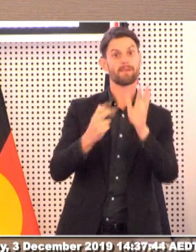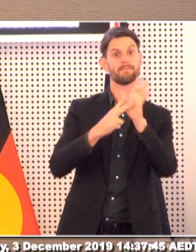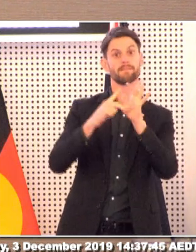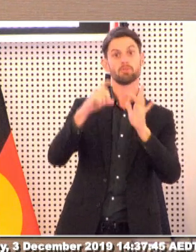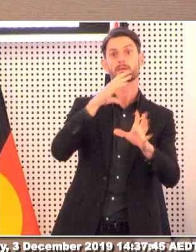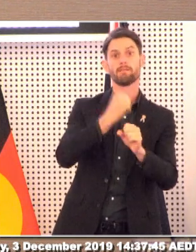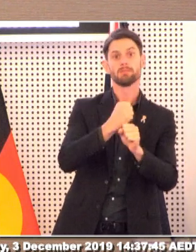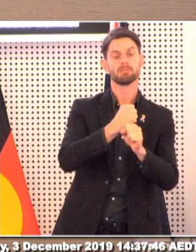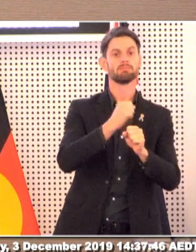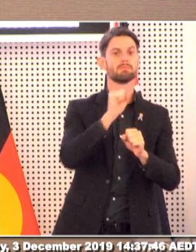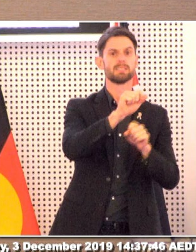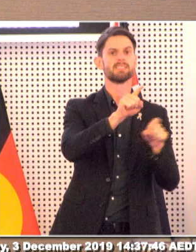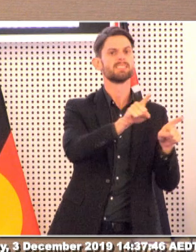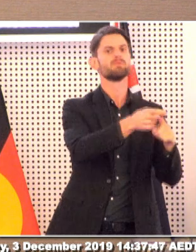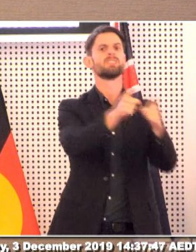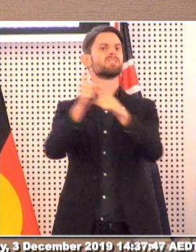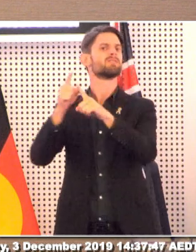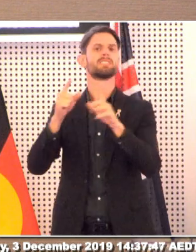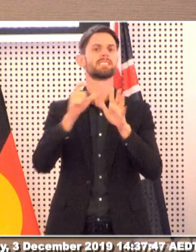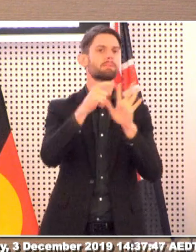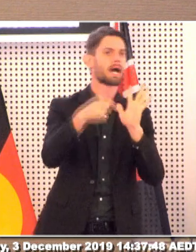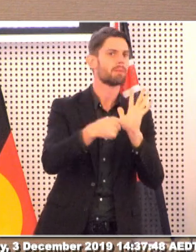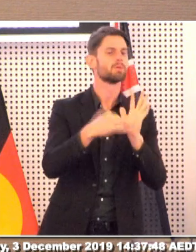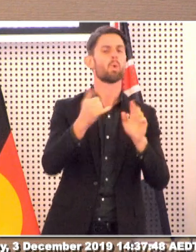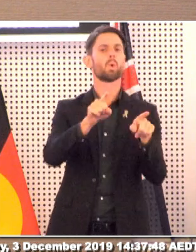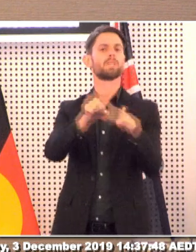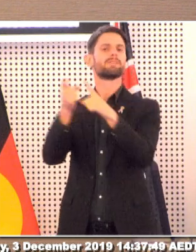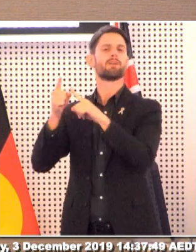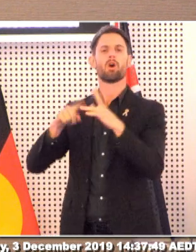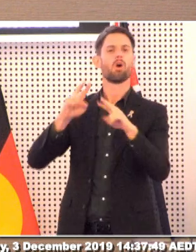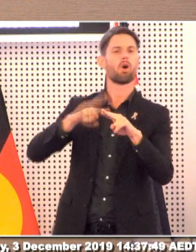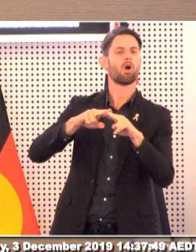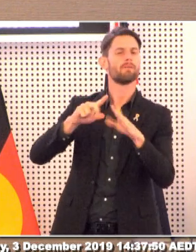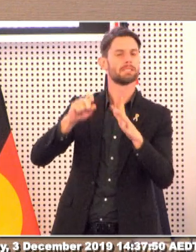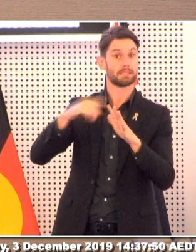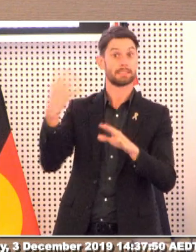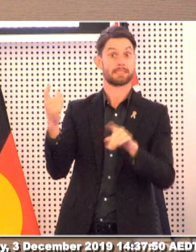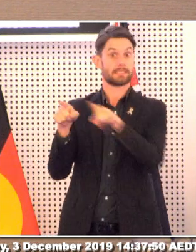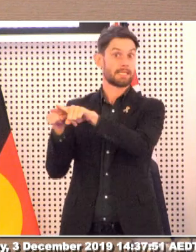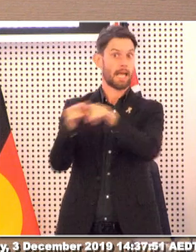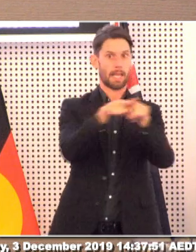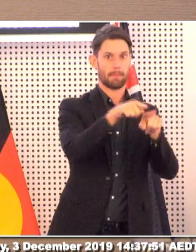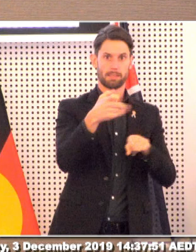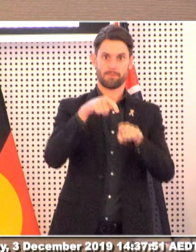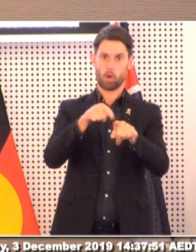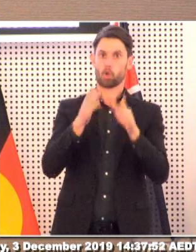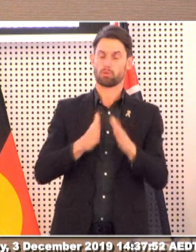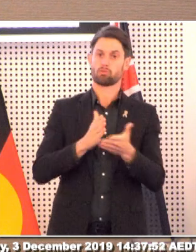performing public functions. So you’ve had a human rights function for a period of time; is that right?